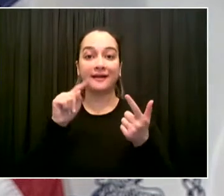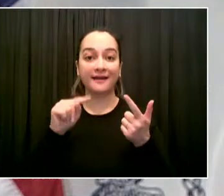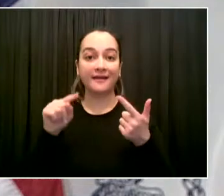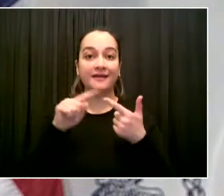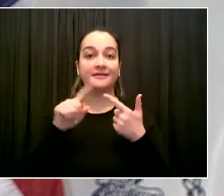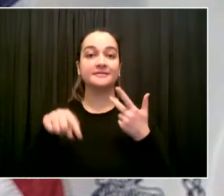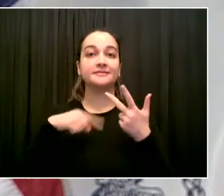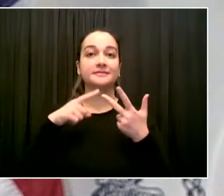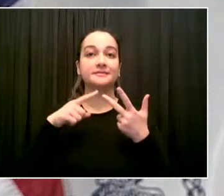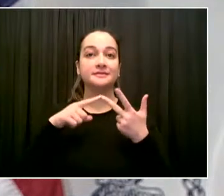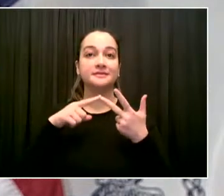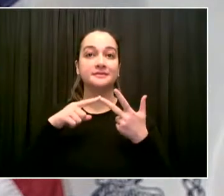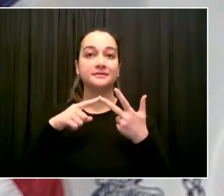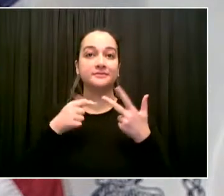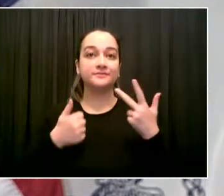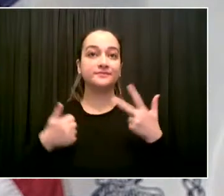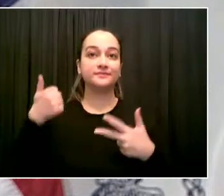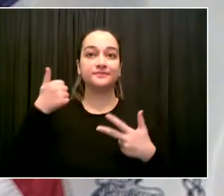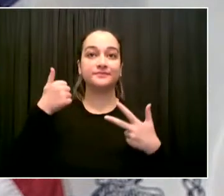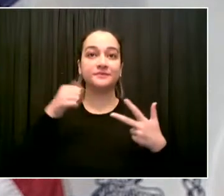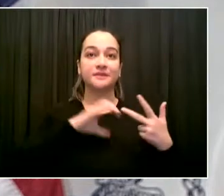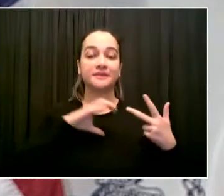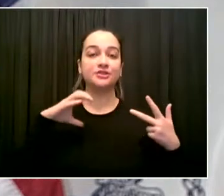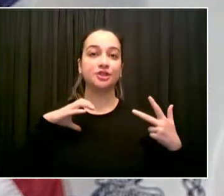JOINED BY WE ARE JOINED BY